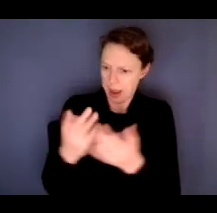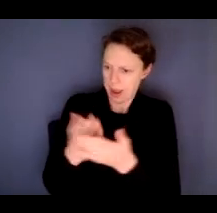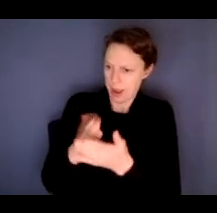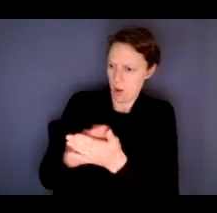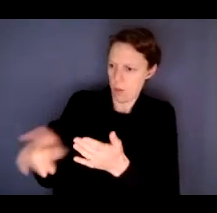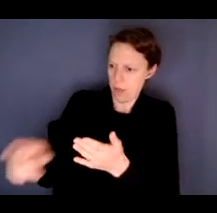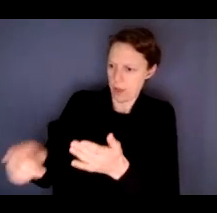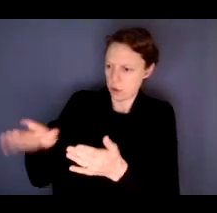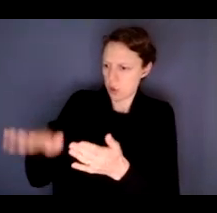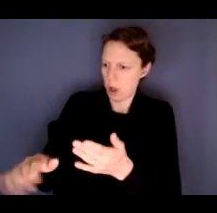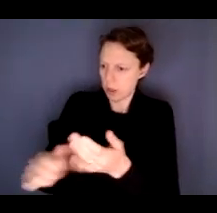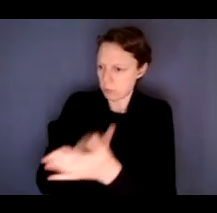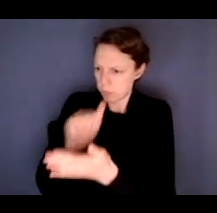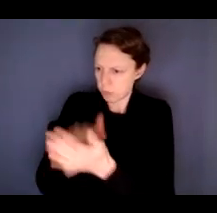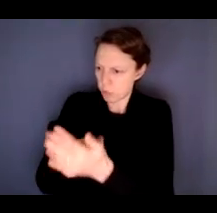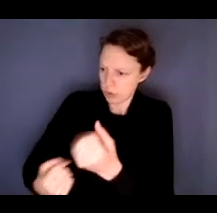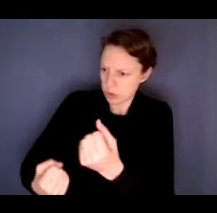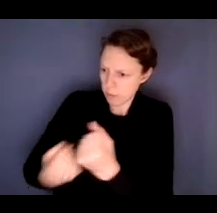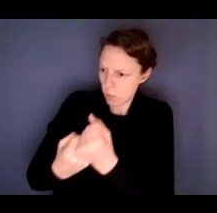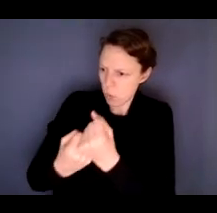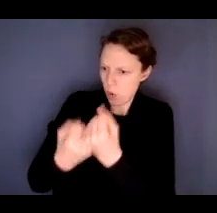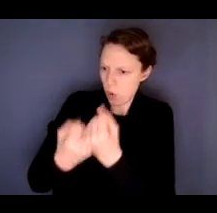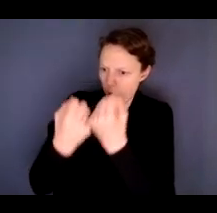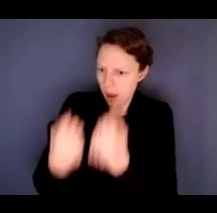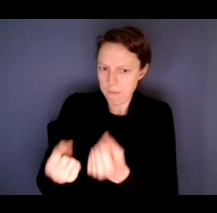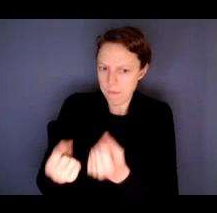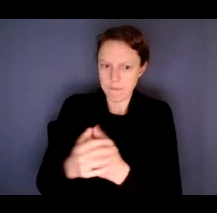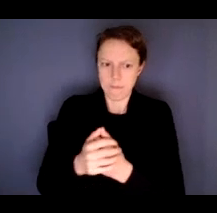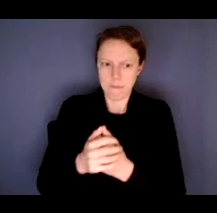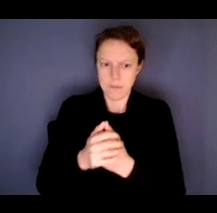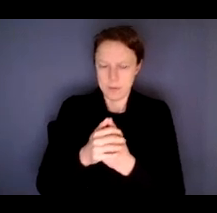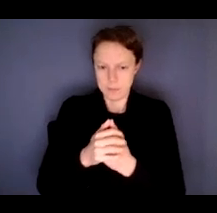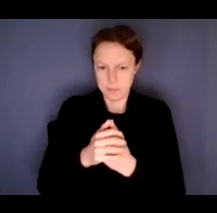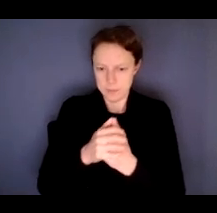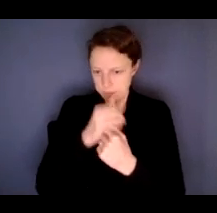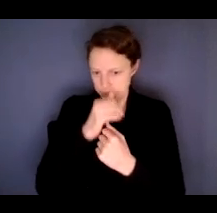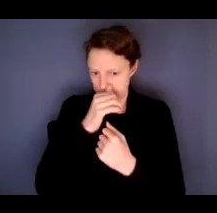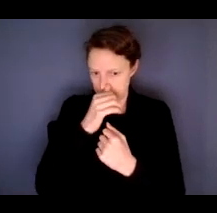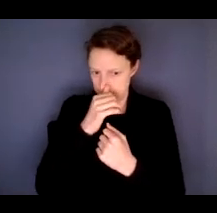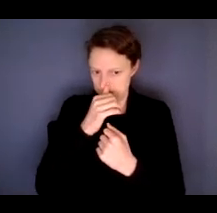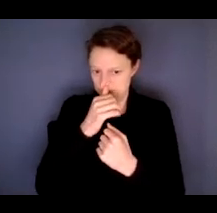the capacity assessment is being made and whether or not age appropriate language is being used.